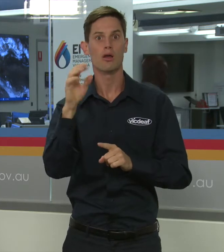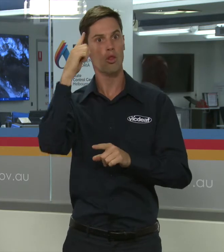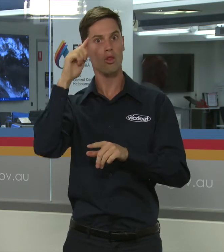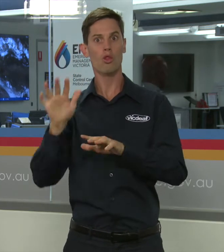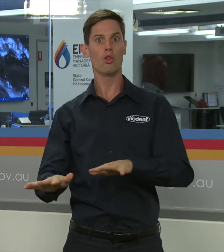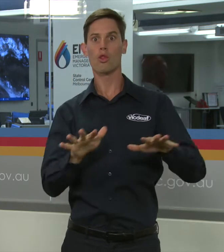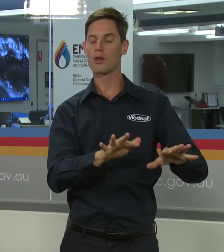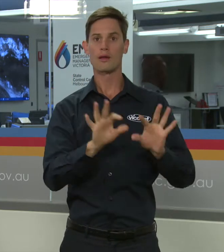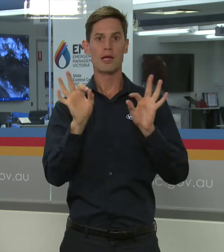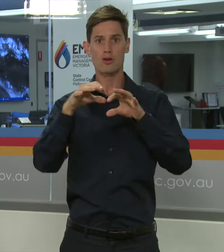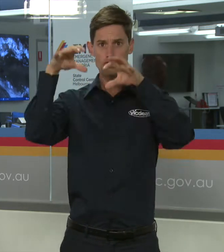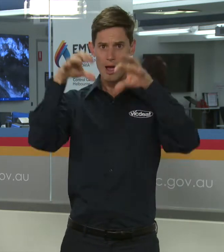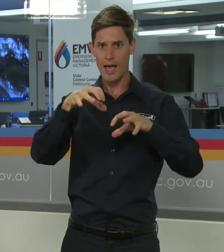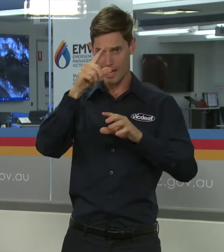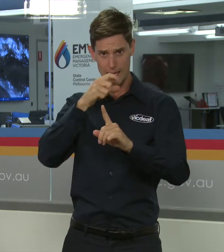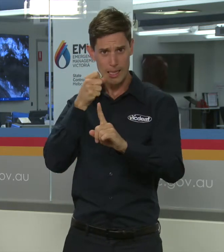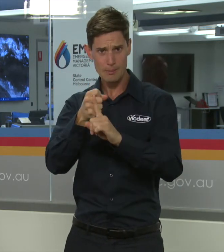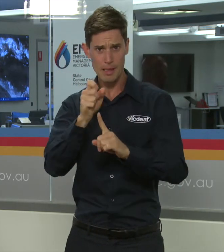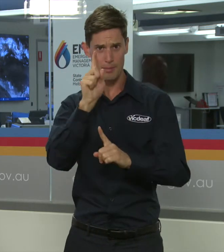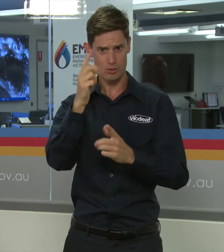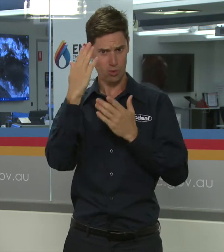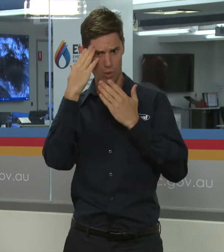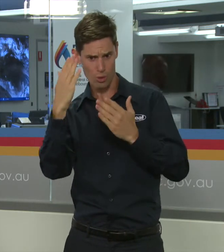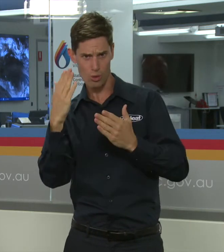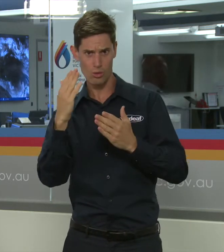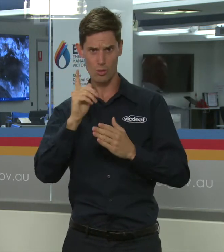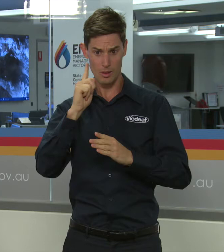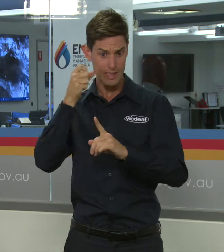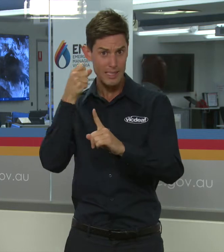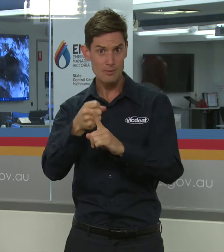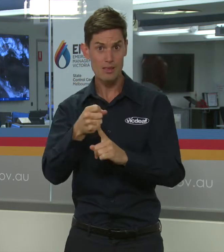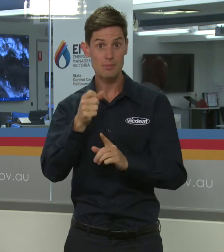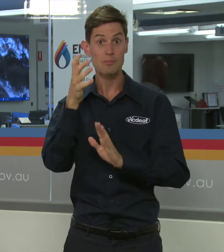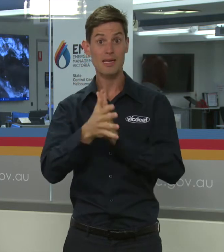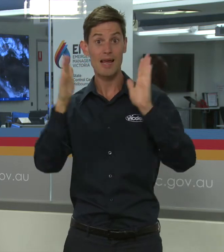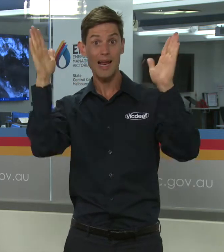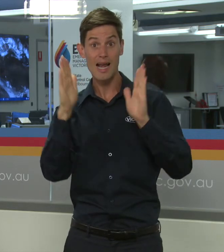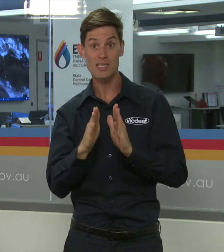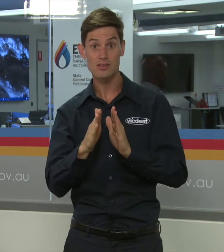really does mean, and it’s too early to call that it’s had an impact to see a fire season disappear.